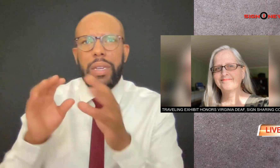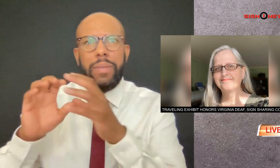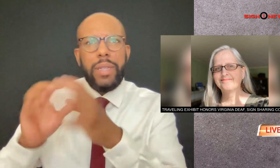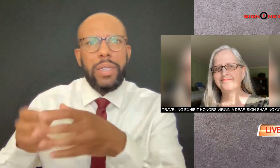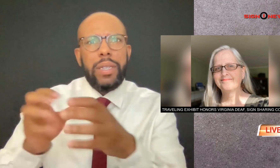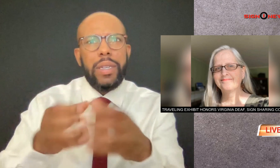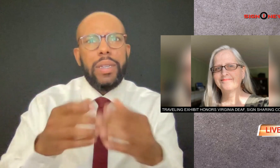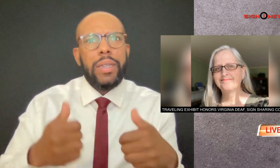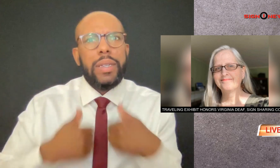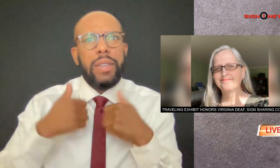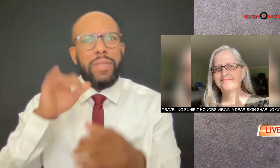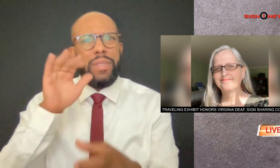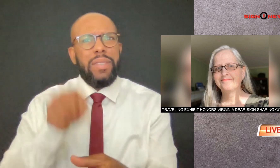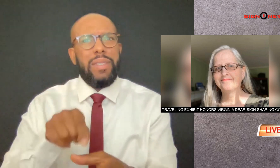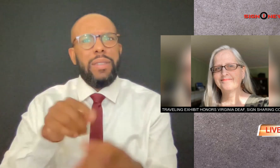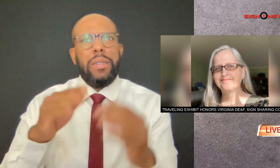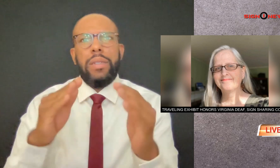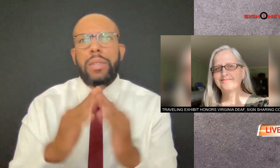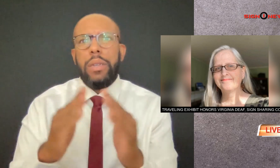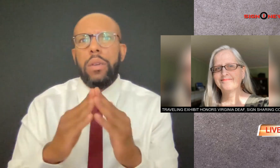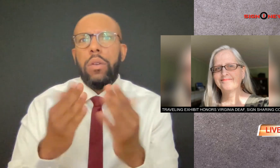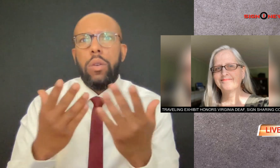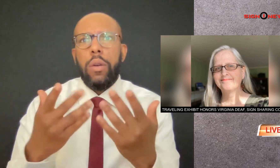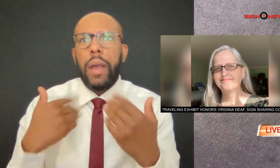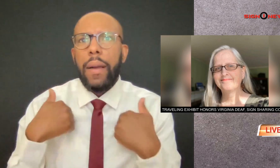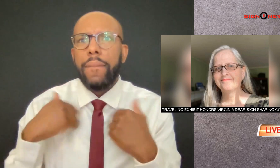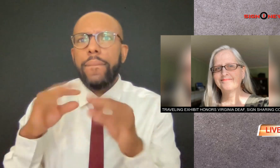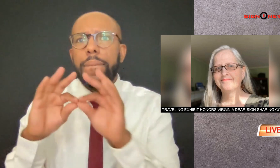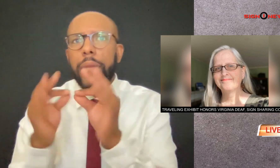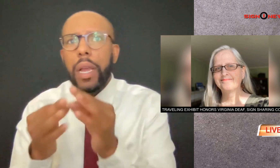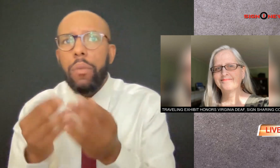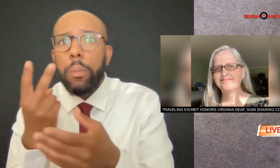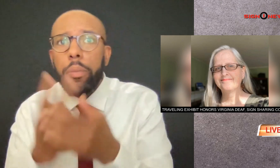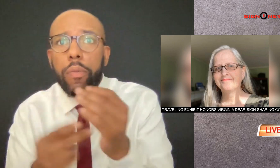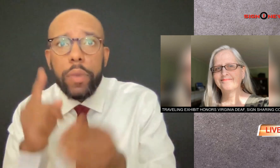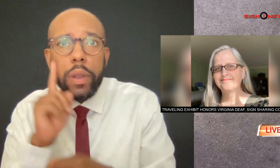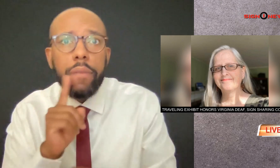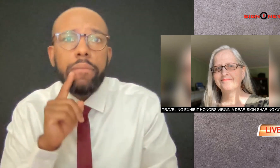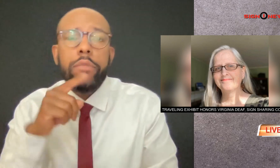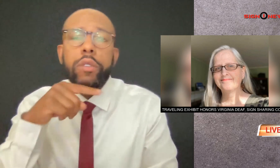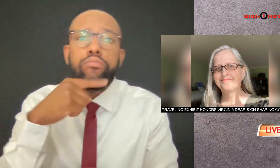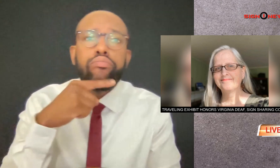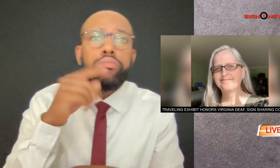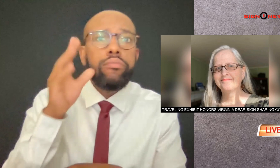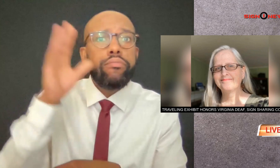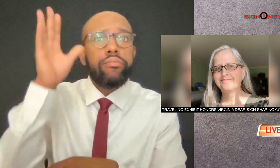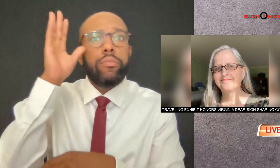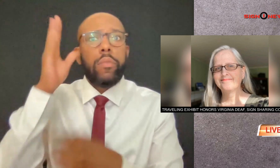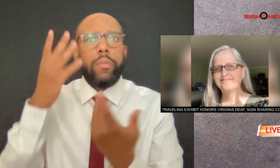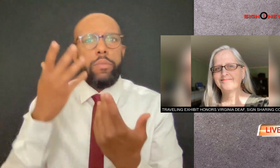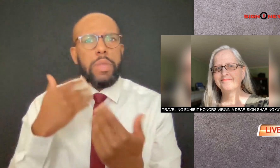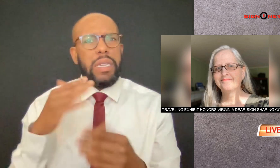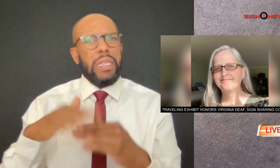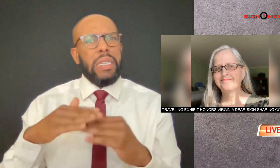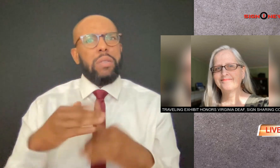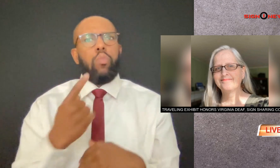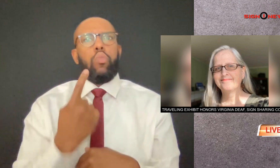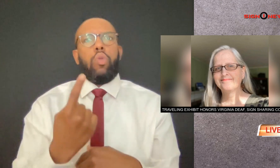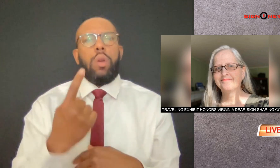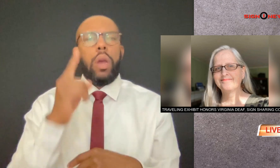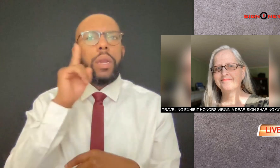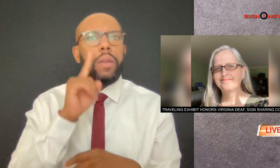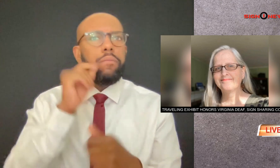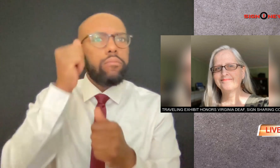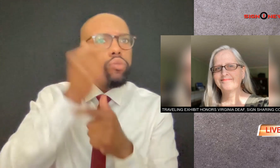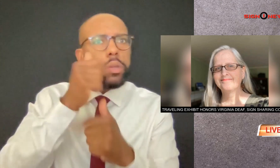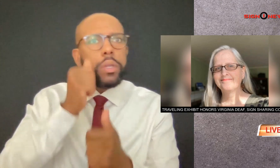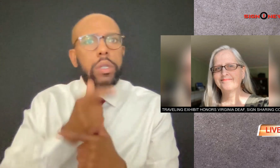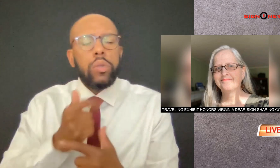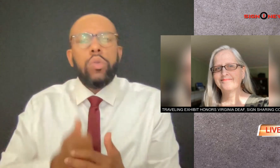from 1740 to 1975 many families living in the town had families with both deaf and hearing